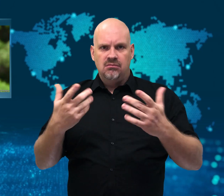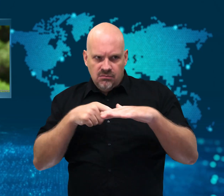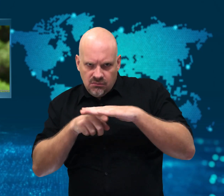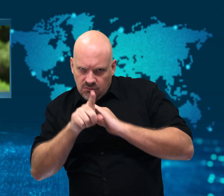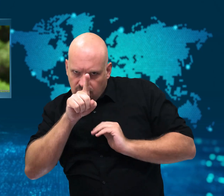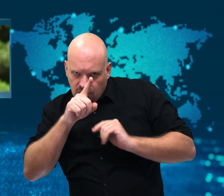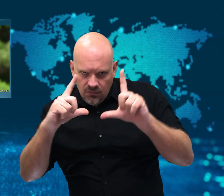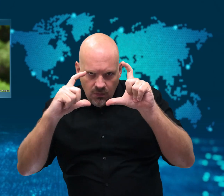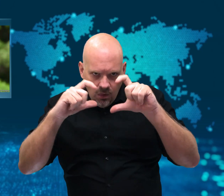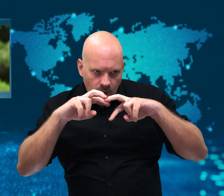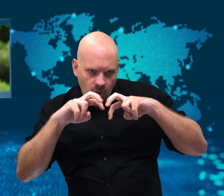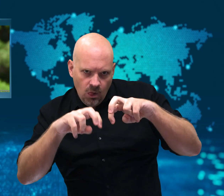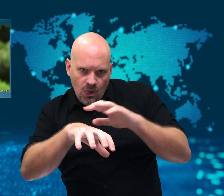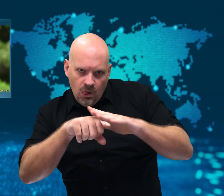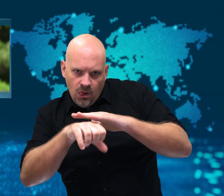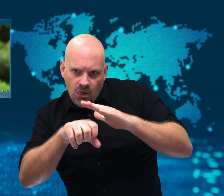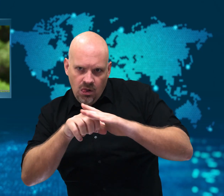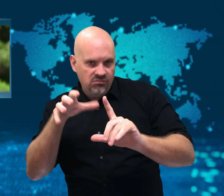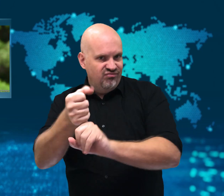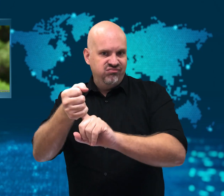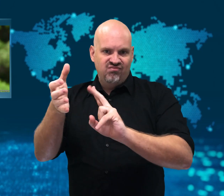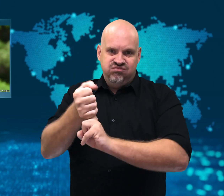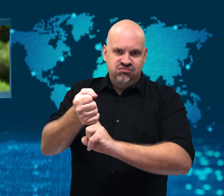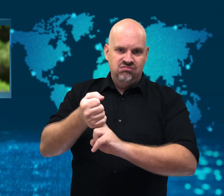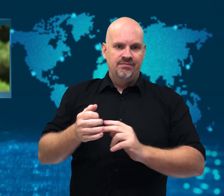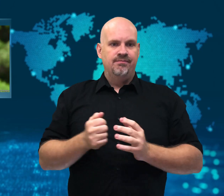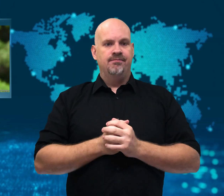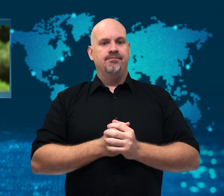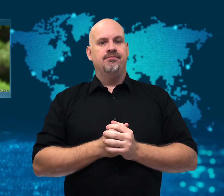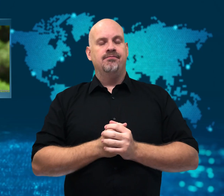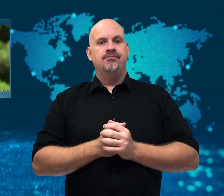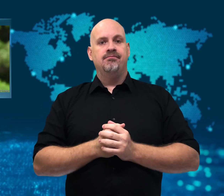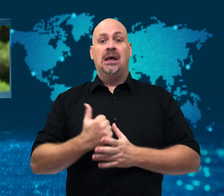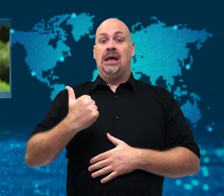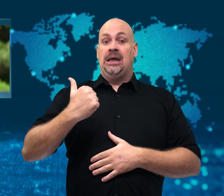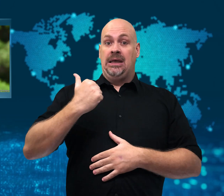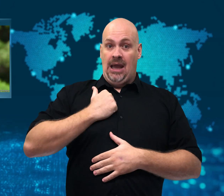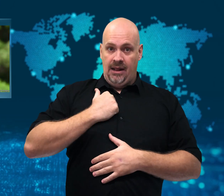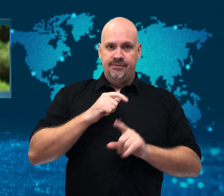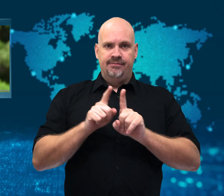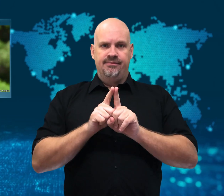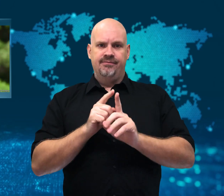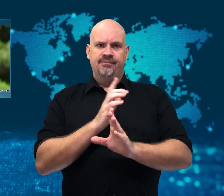Canada and other Western countries believed China